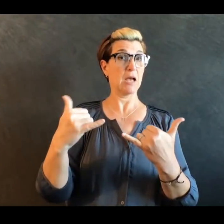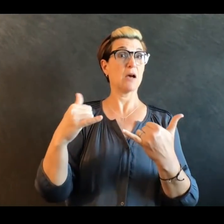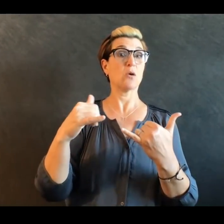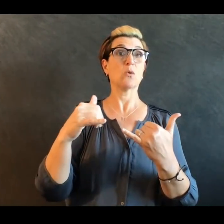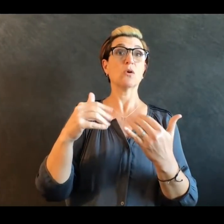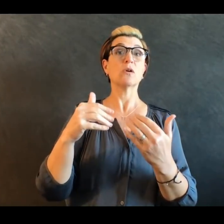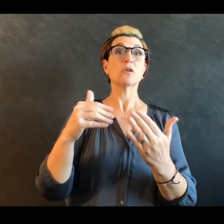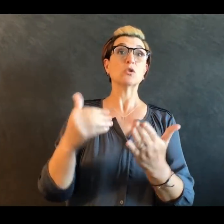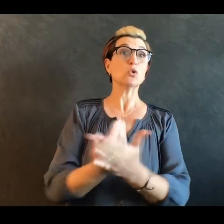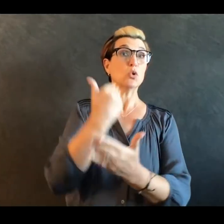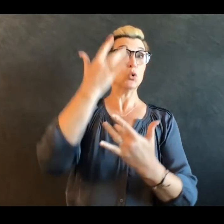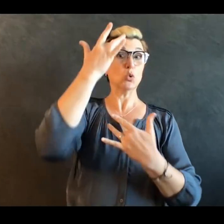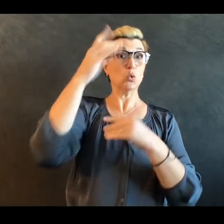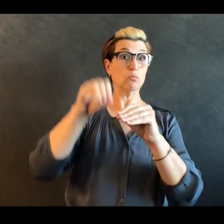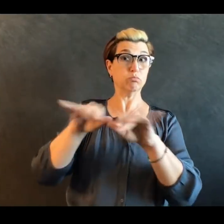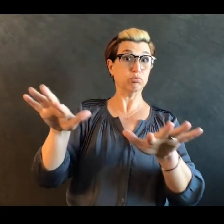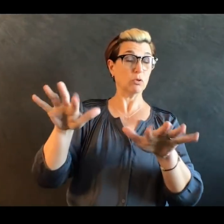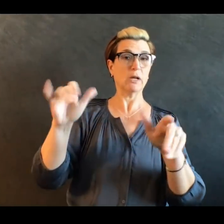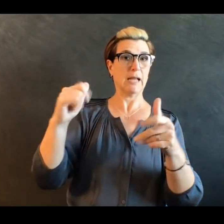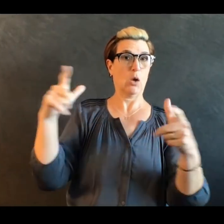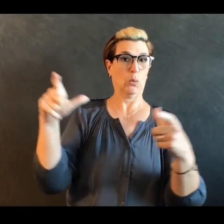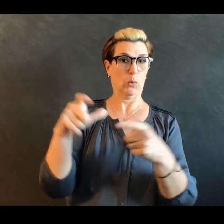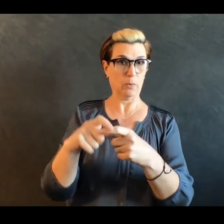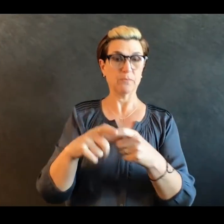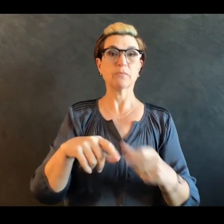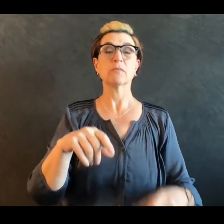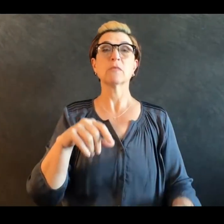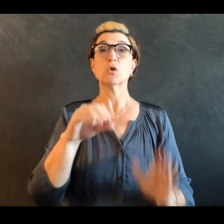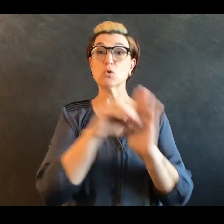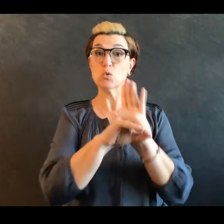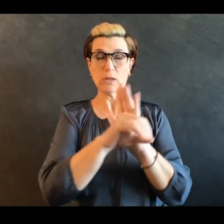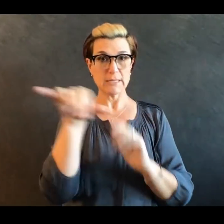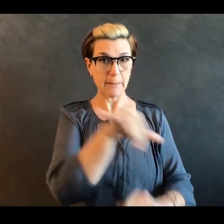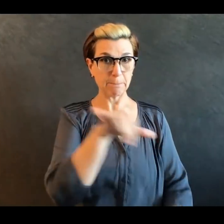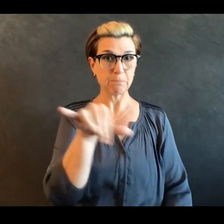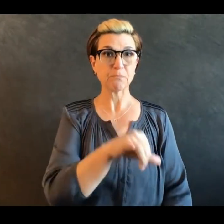New Orleans are declining the battle continues but the data suggests that